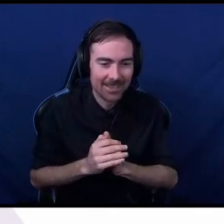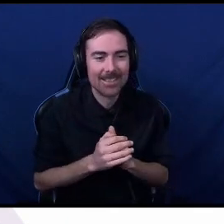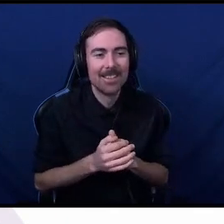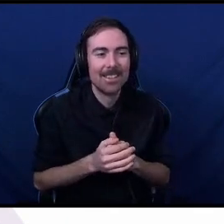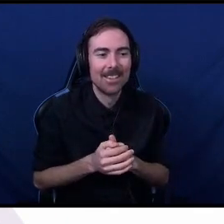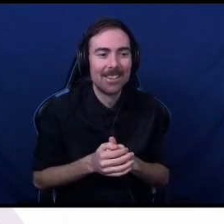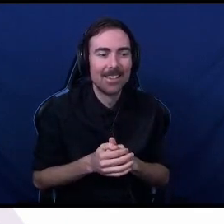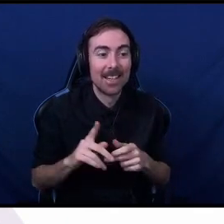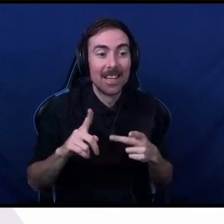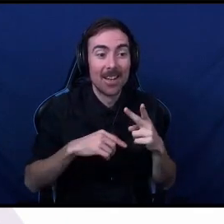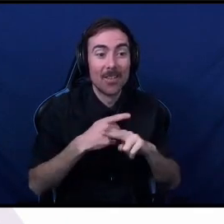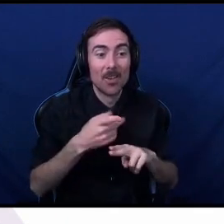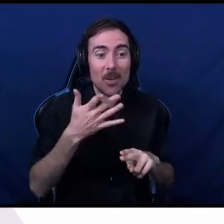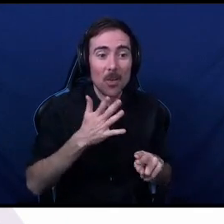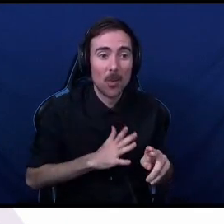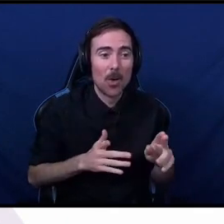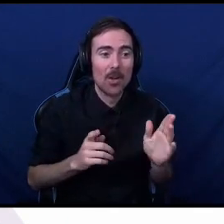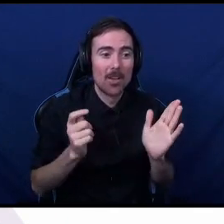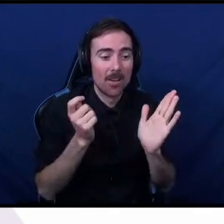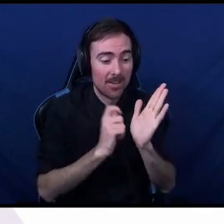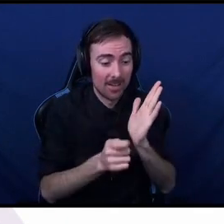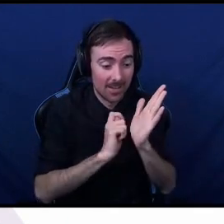or further with any of the speeches, now's your chance to start.